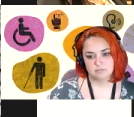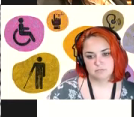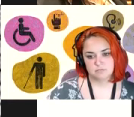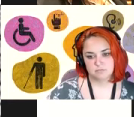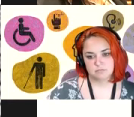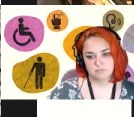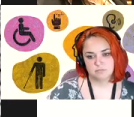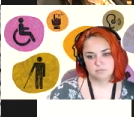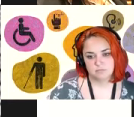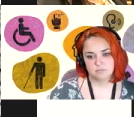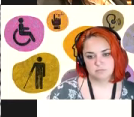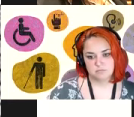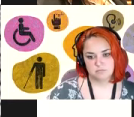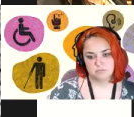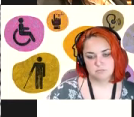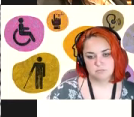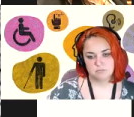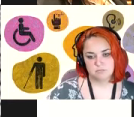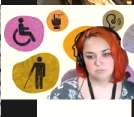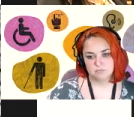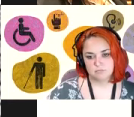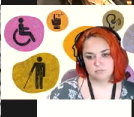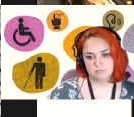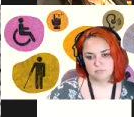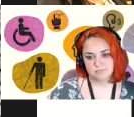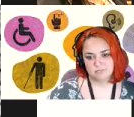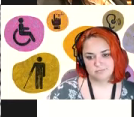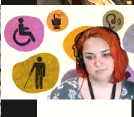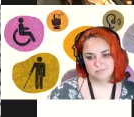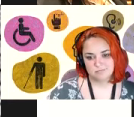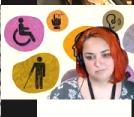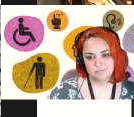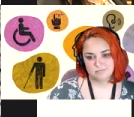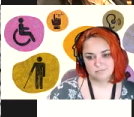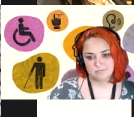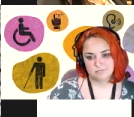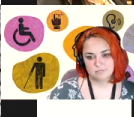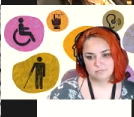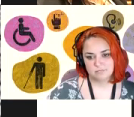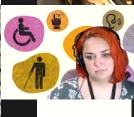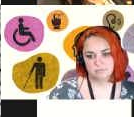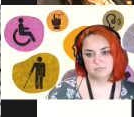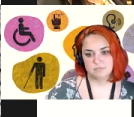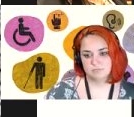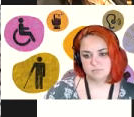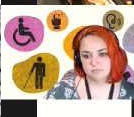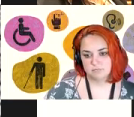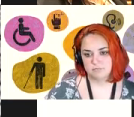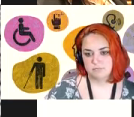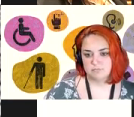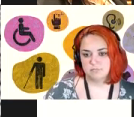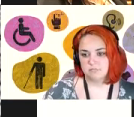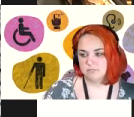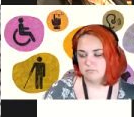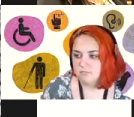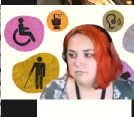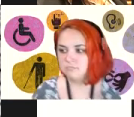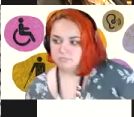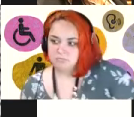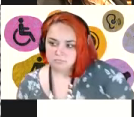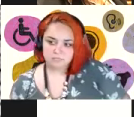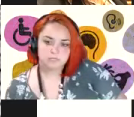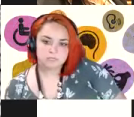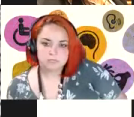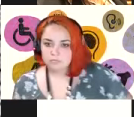by the systems we attempt to interrupt. Those systems function deliberately to keep those